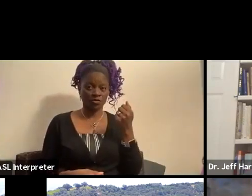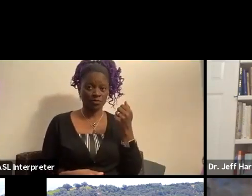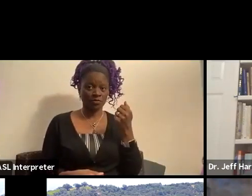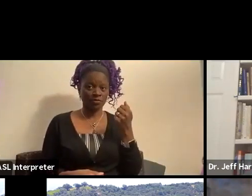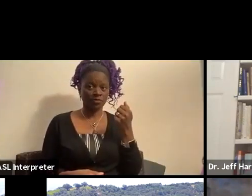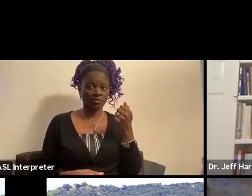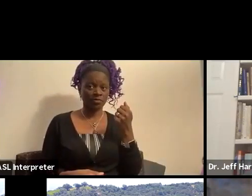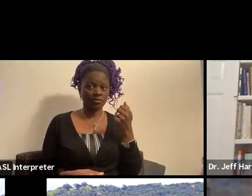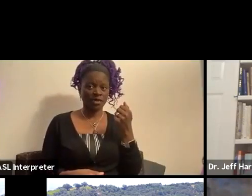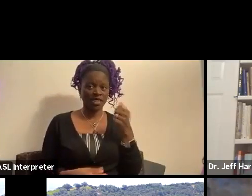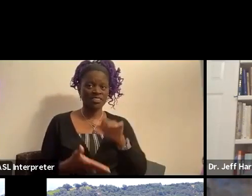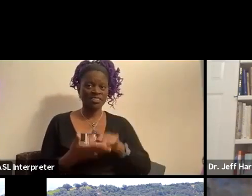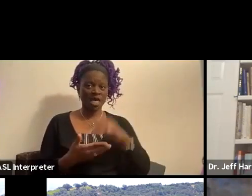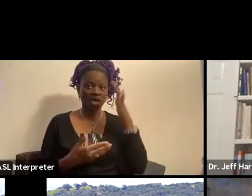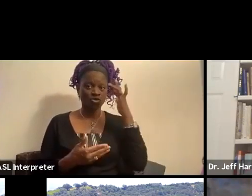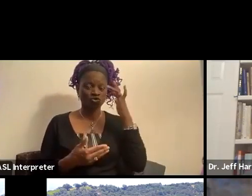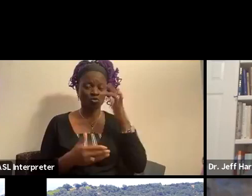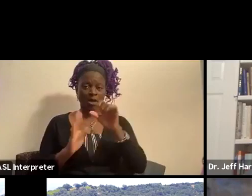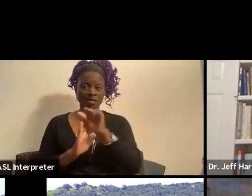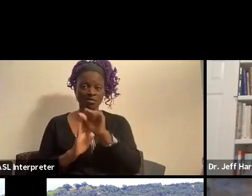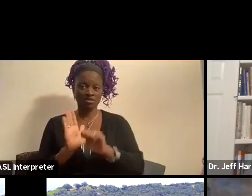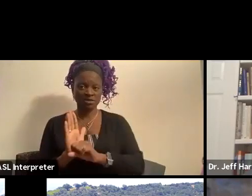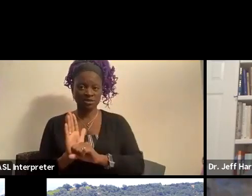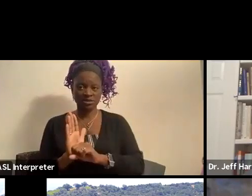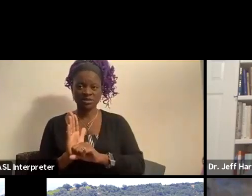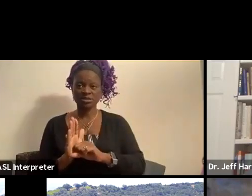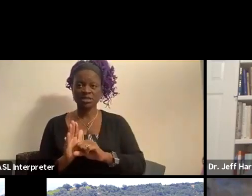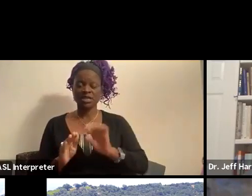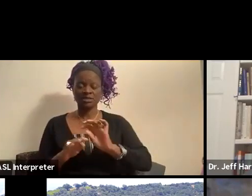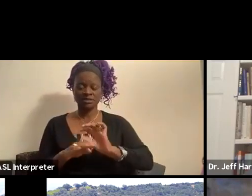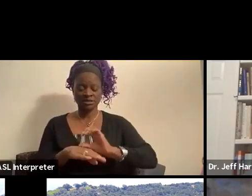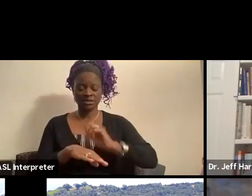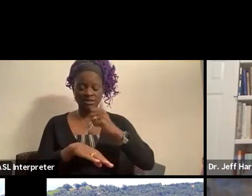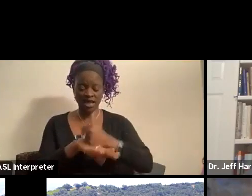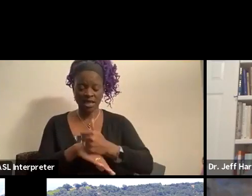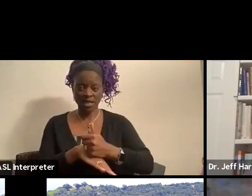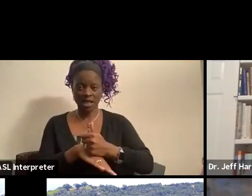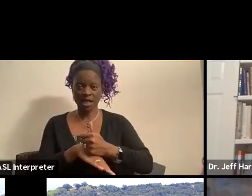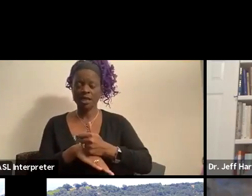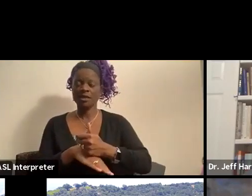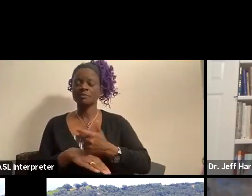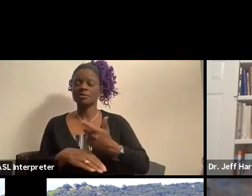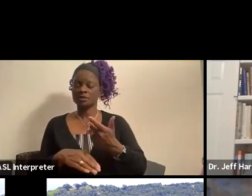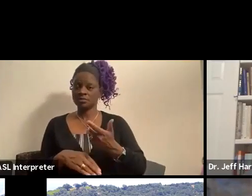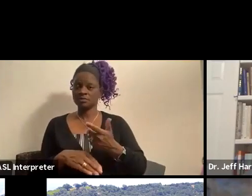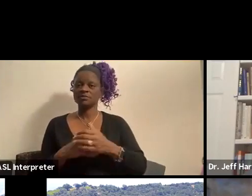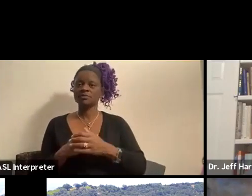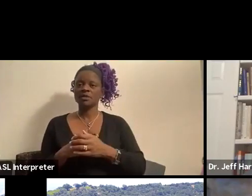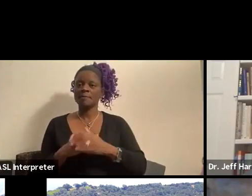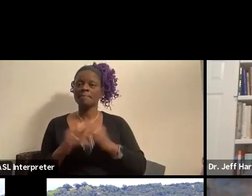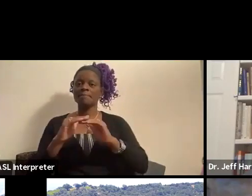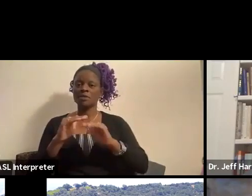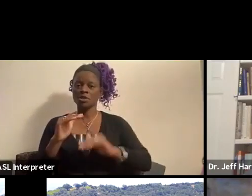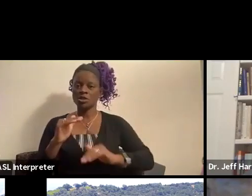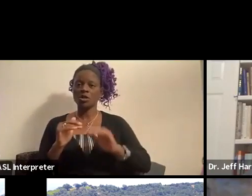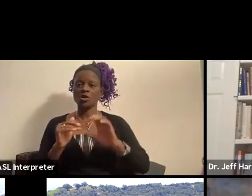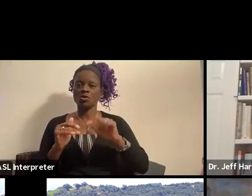And that's why the state has put an emphasis, I think Case Lobello case six. But Dr. Cindi's that the pediatrician.